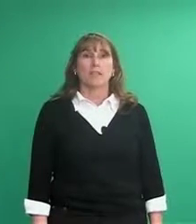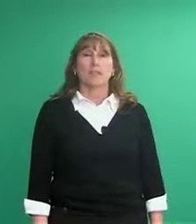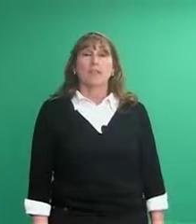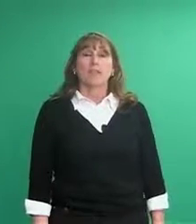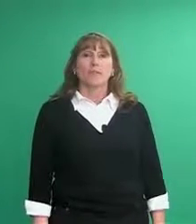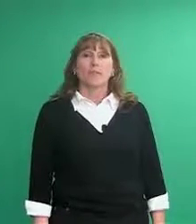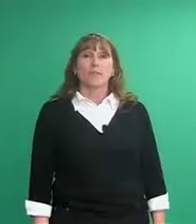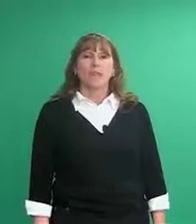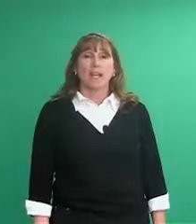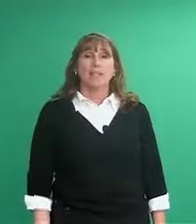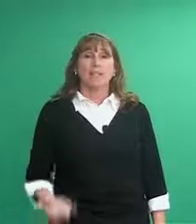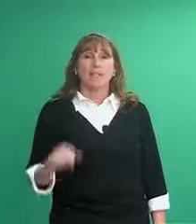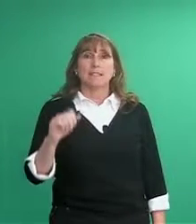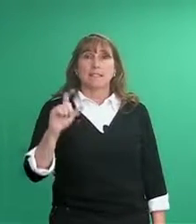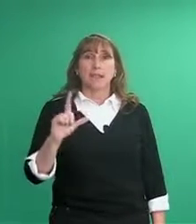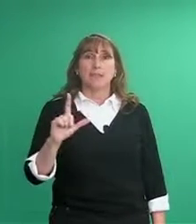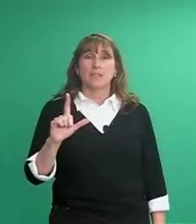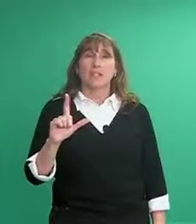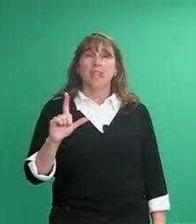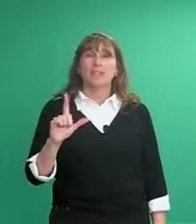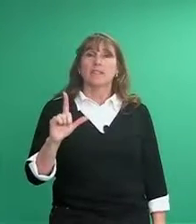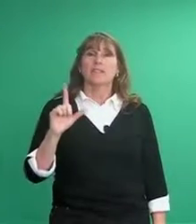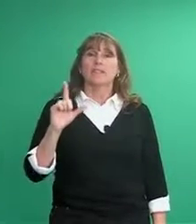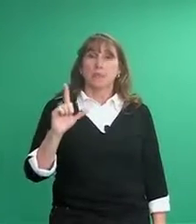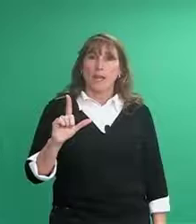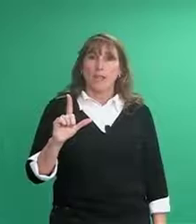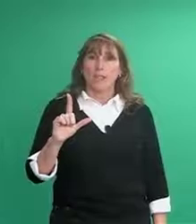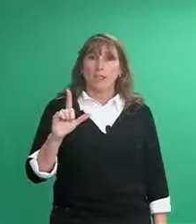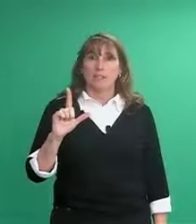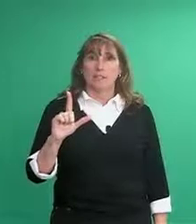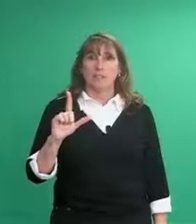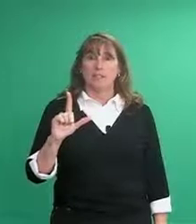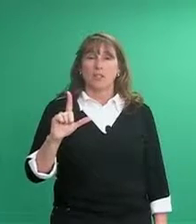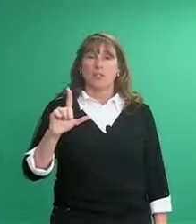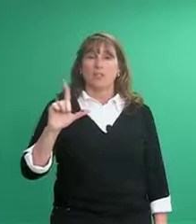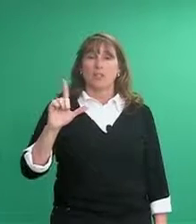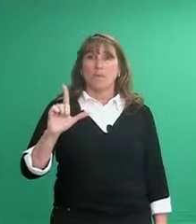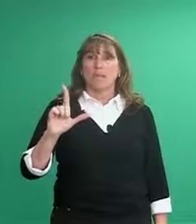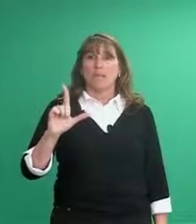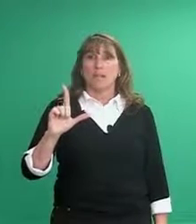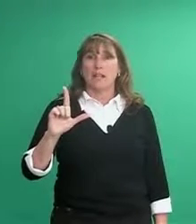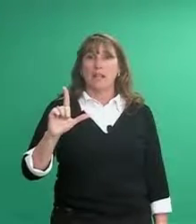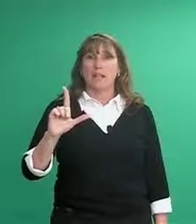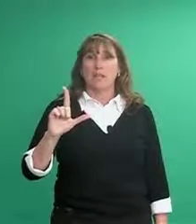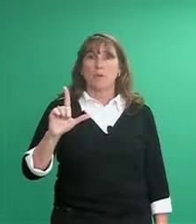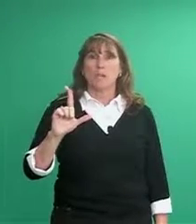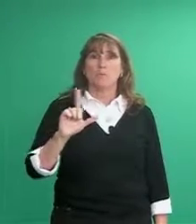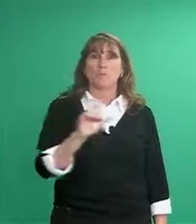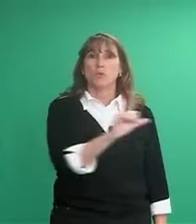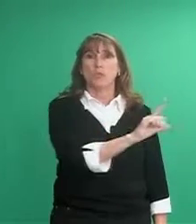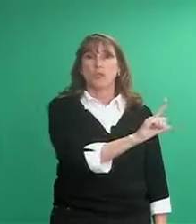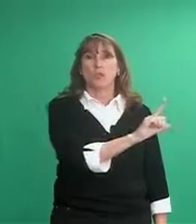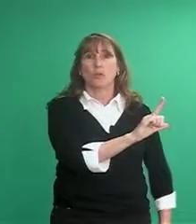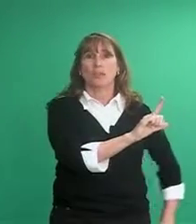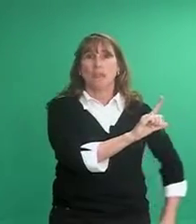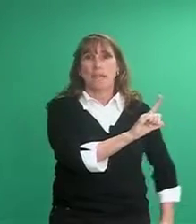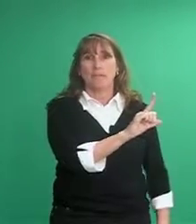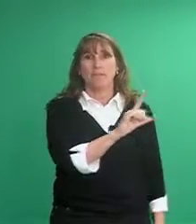The first sign is left, as in the direction, left So you make the L handshape and move to your left.